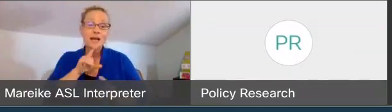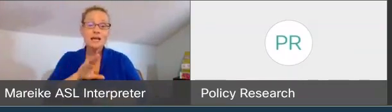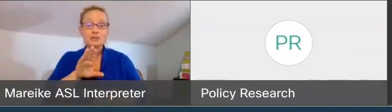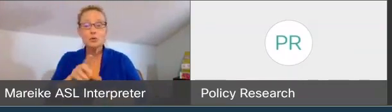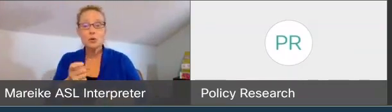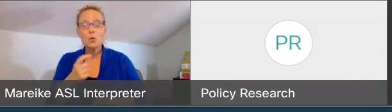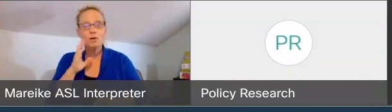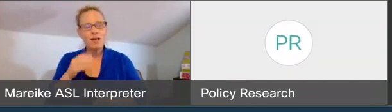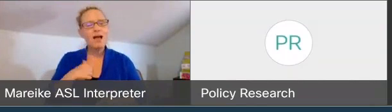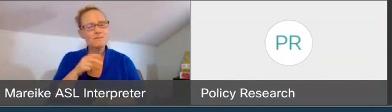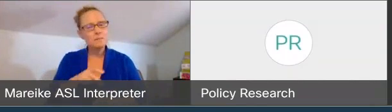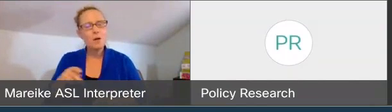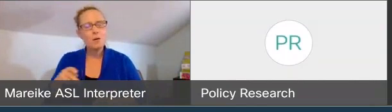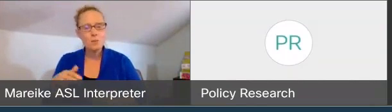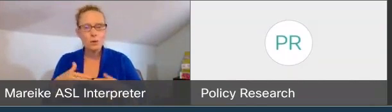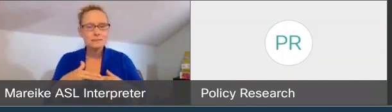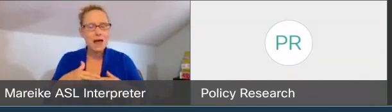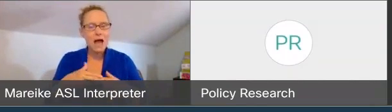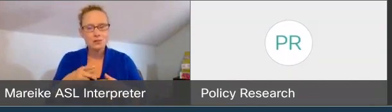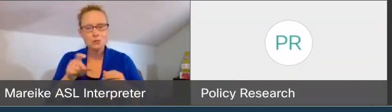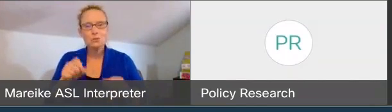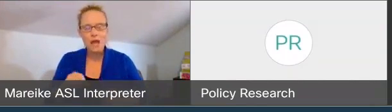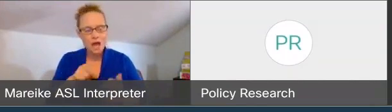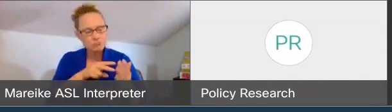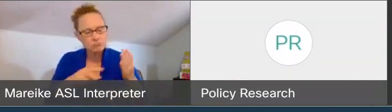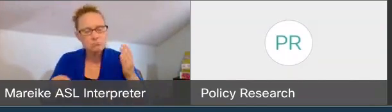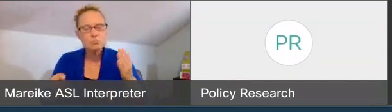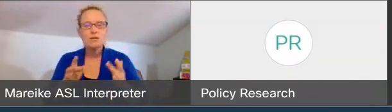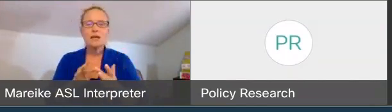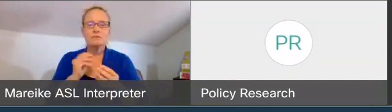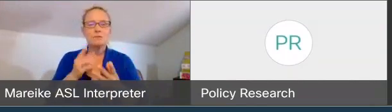slides available. It will have their contact information, so you could certainly reach out,